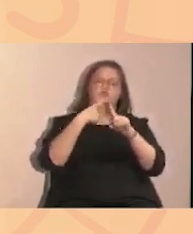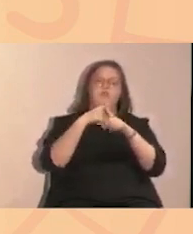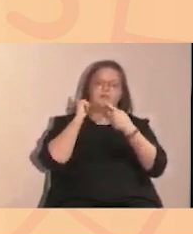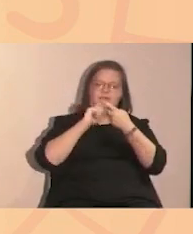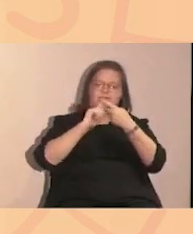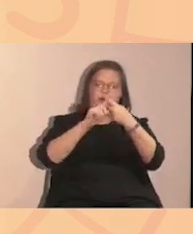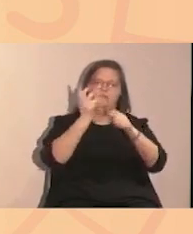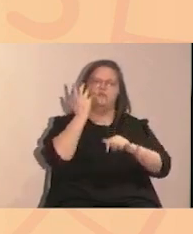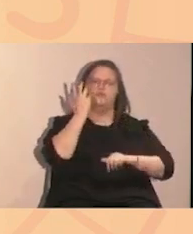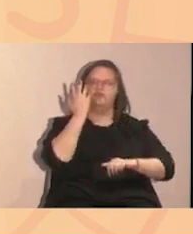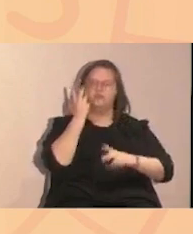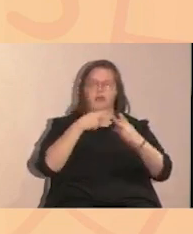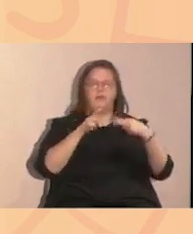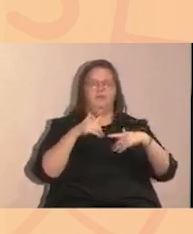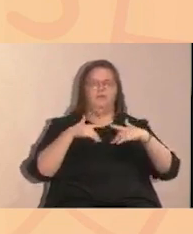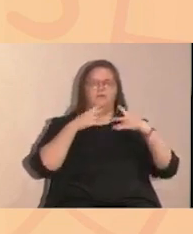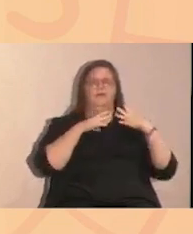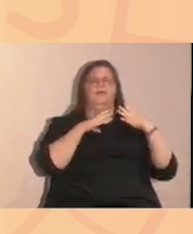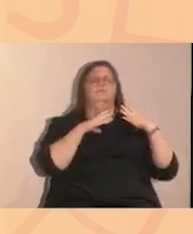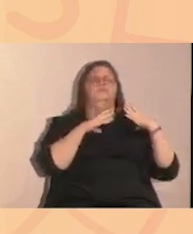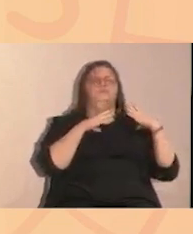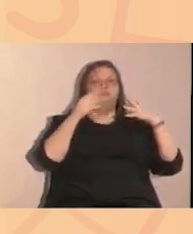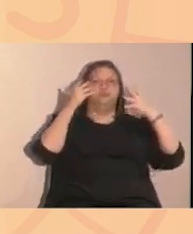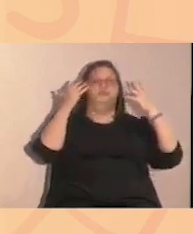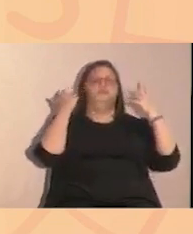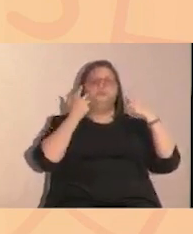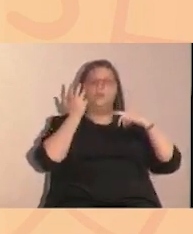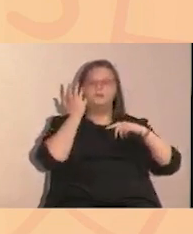I think if we are overwhelmed with the sense of the future being